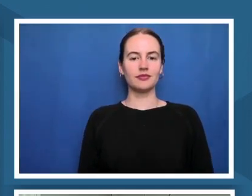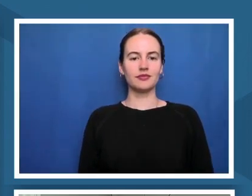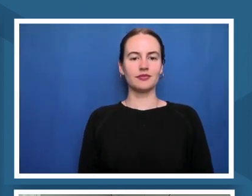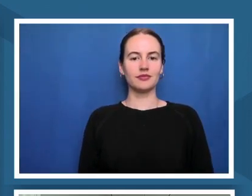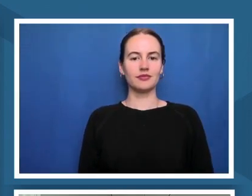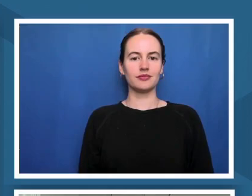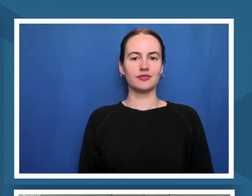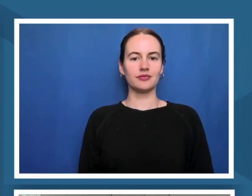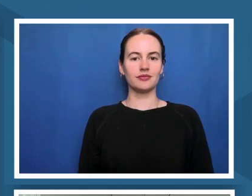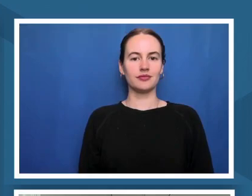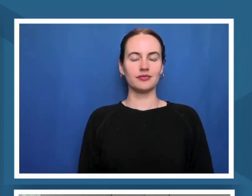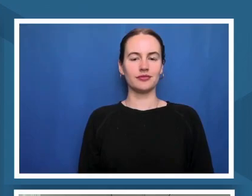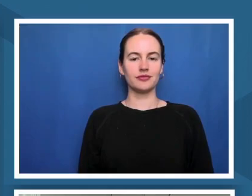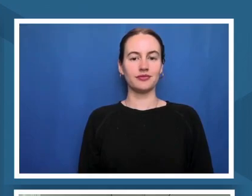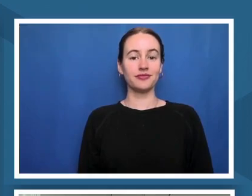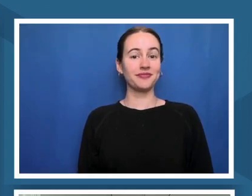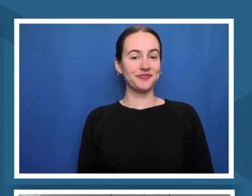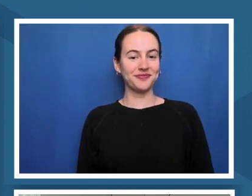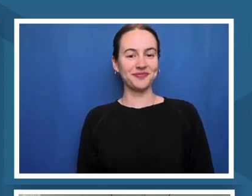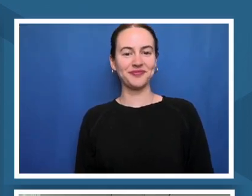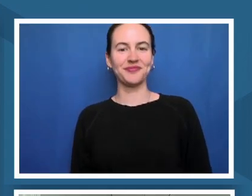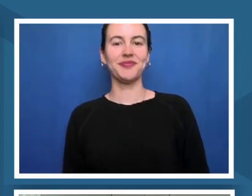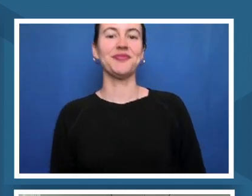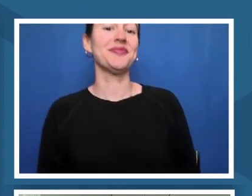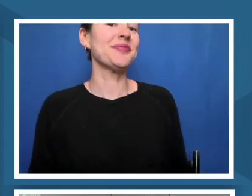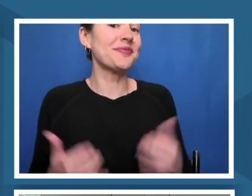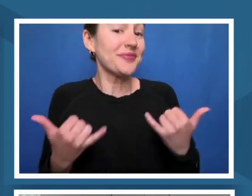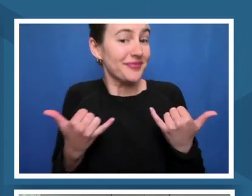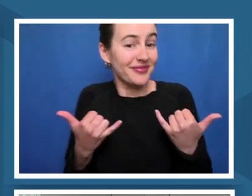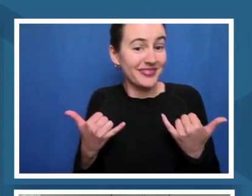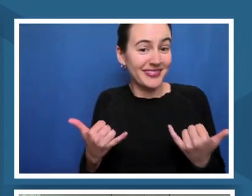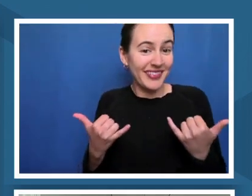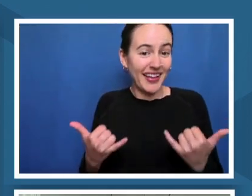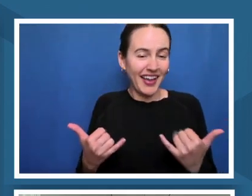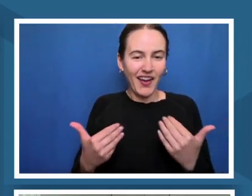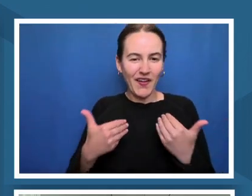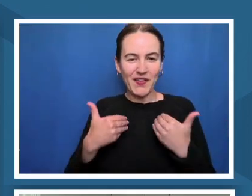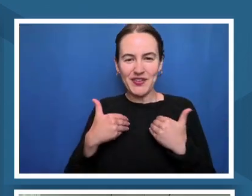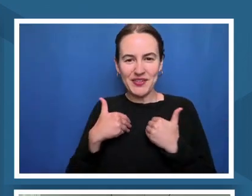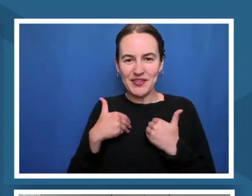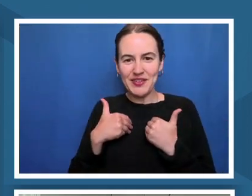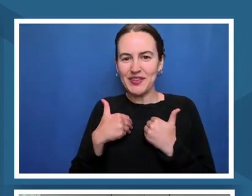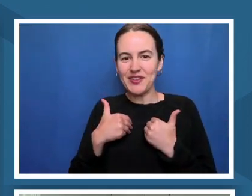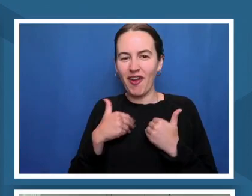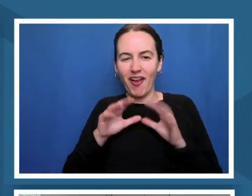so now you've got this pool of questions